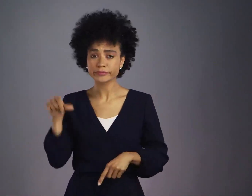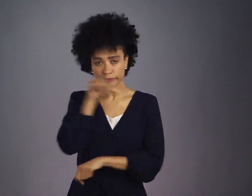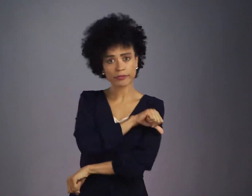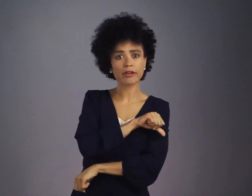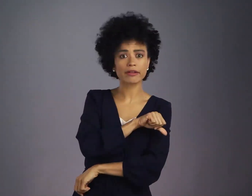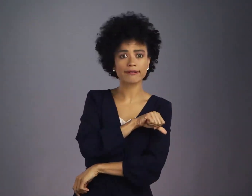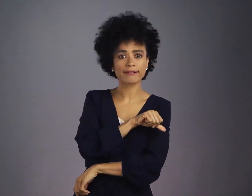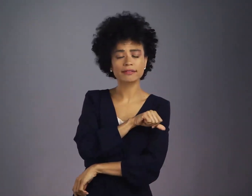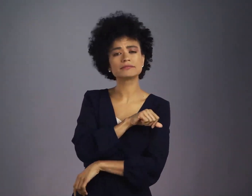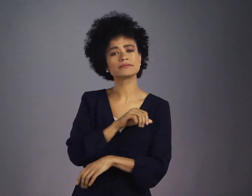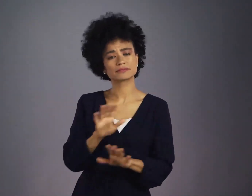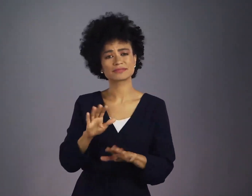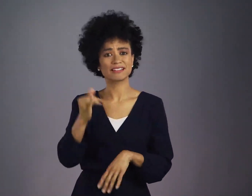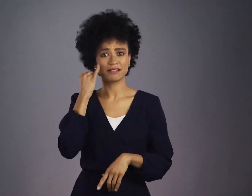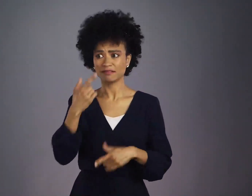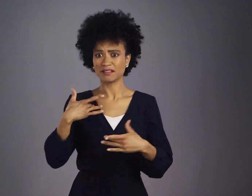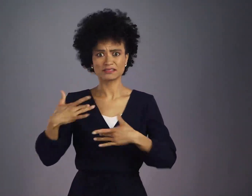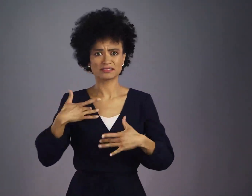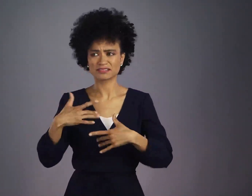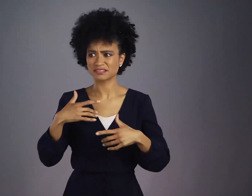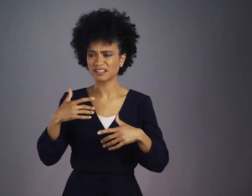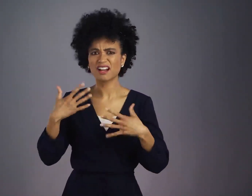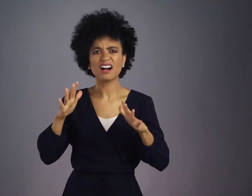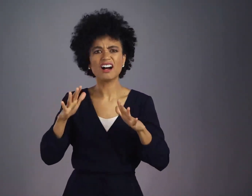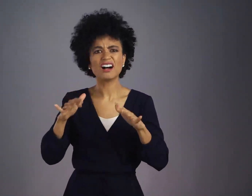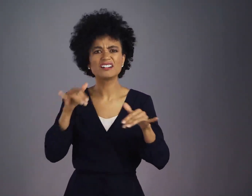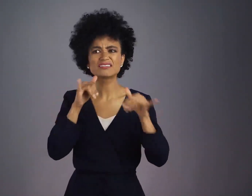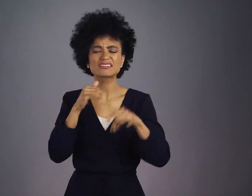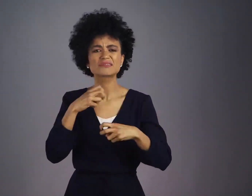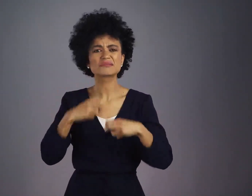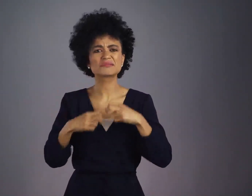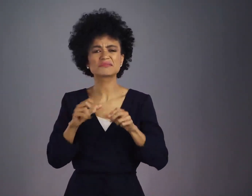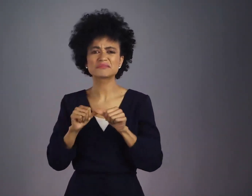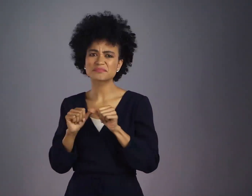but just as things are going beautifully he dismays you by coming home drunk.